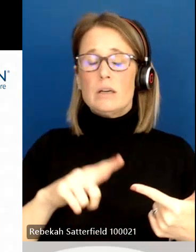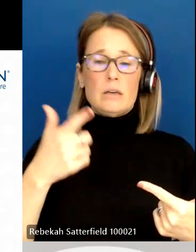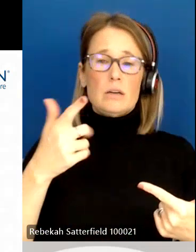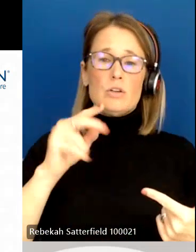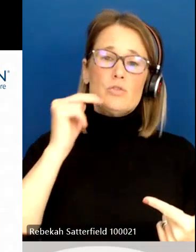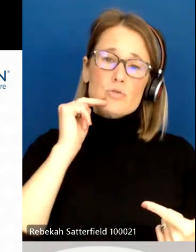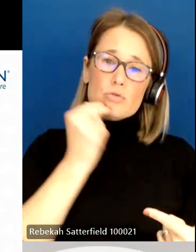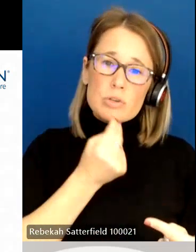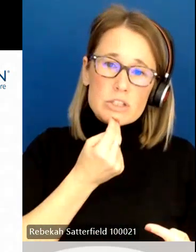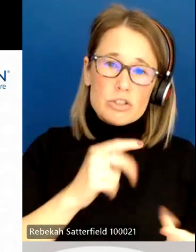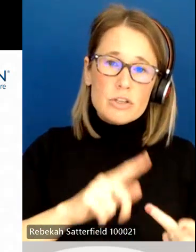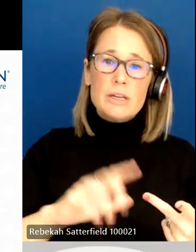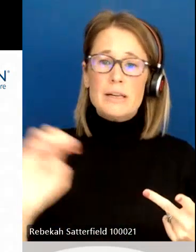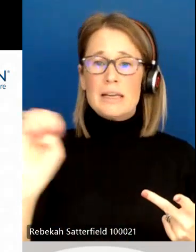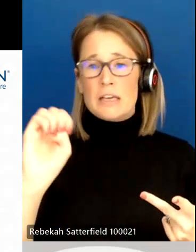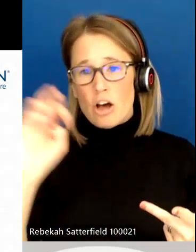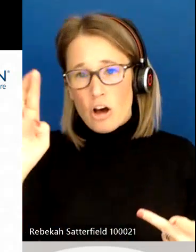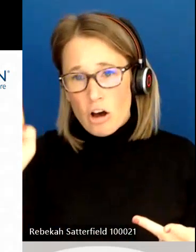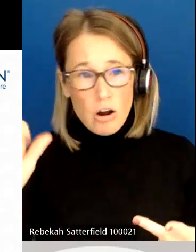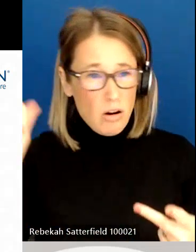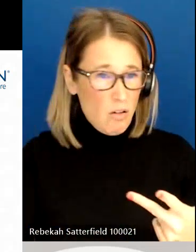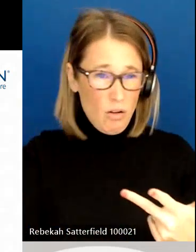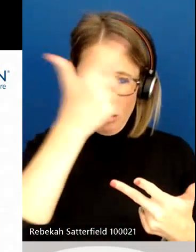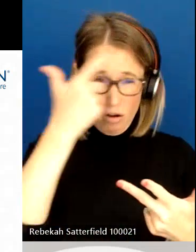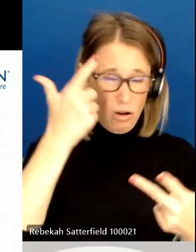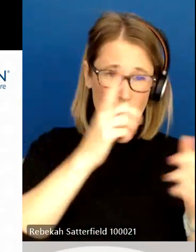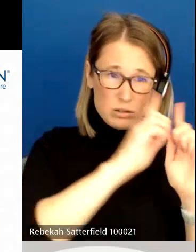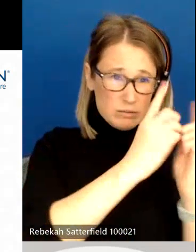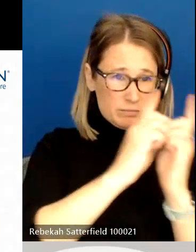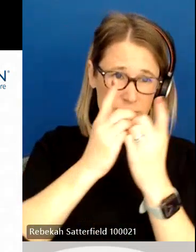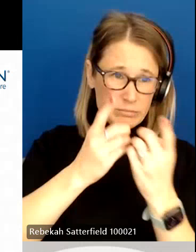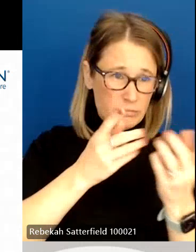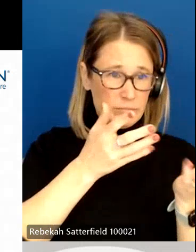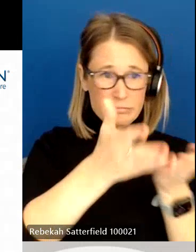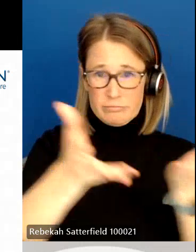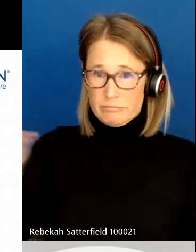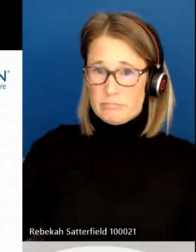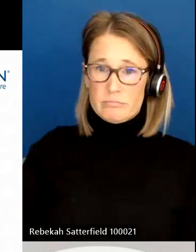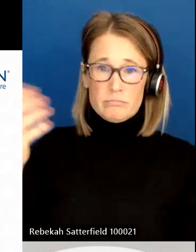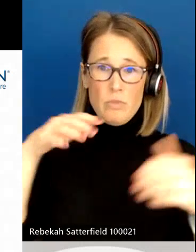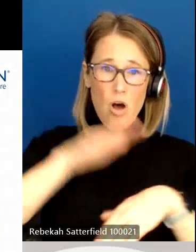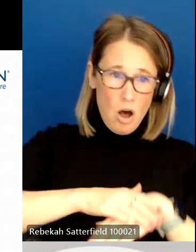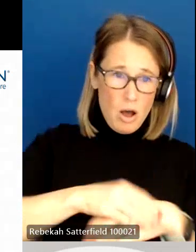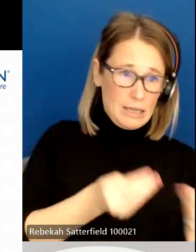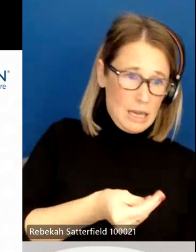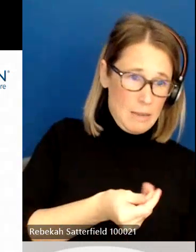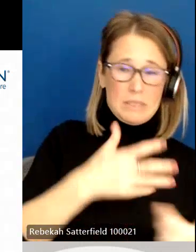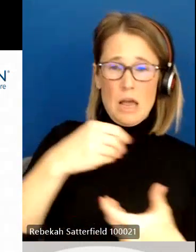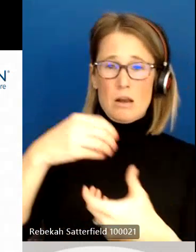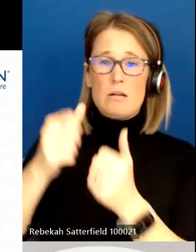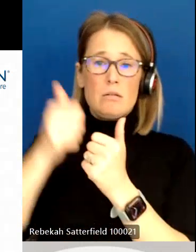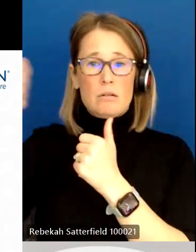inpatient units at all off campus and on campus so this was like readily available because people